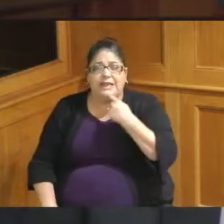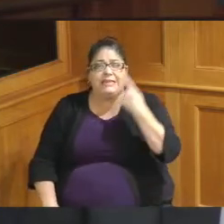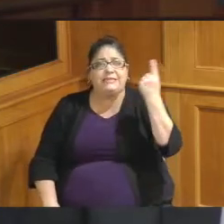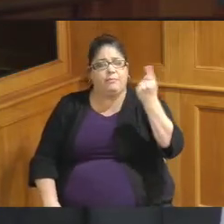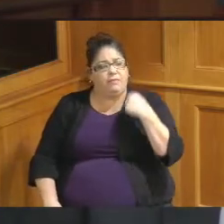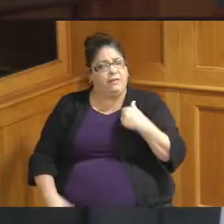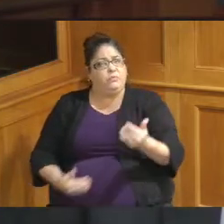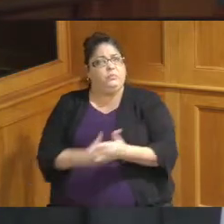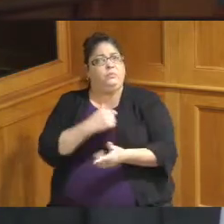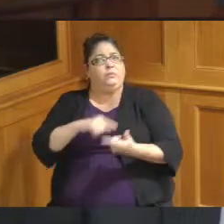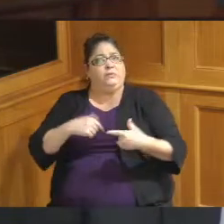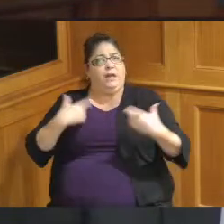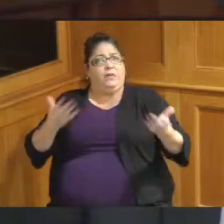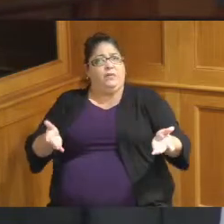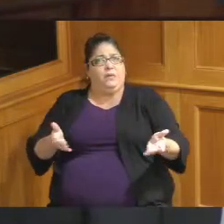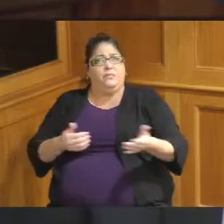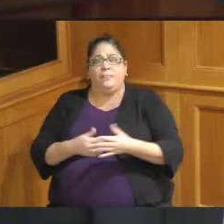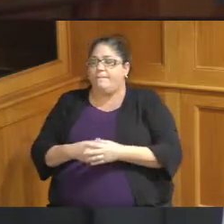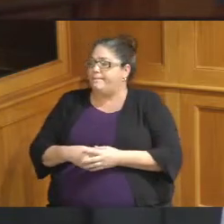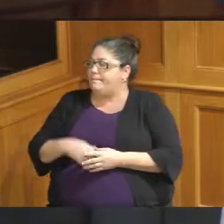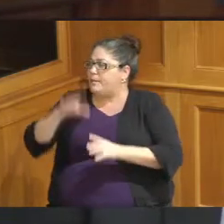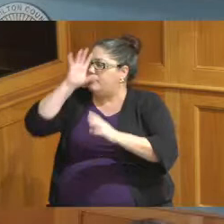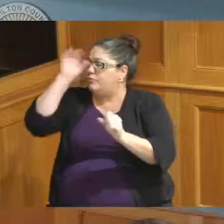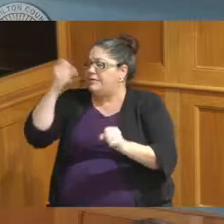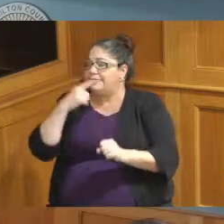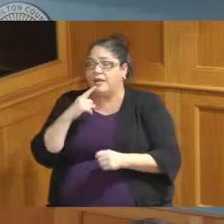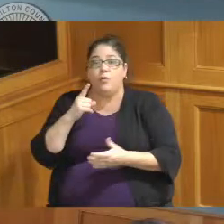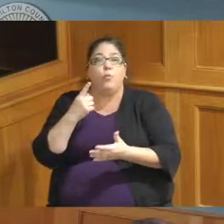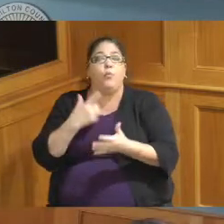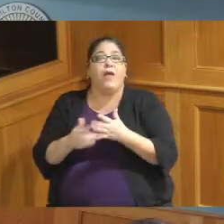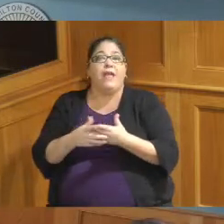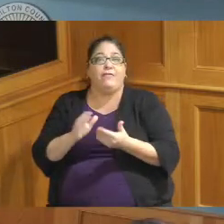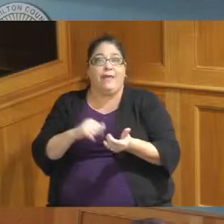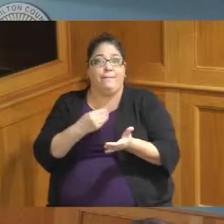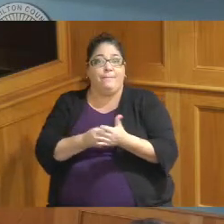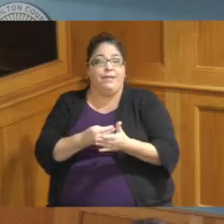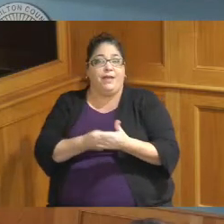yeah what I'm saying is whatever we wanted that money to go to just you had something you wanted